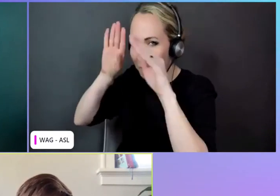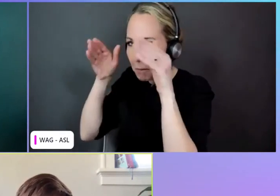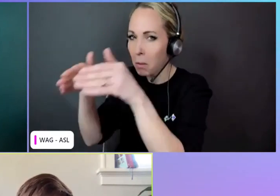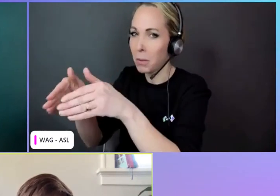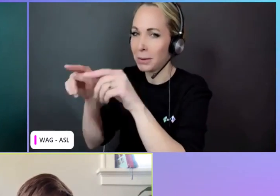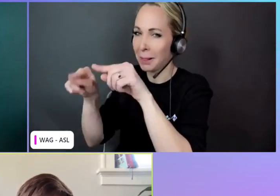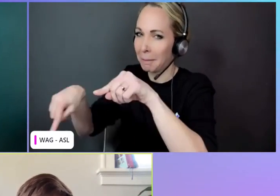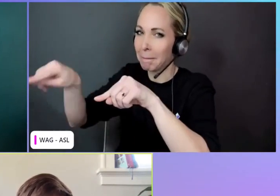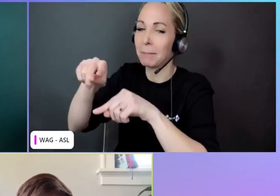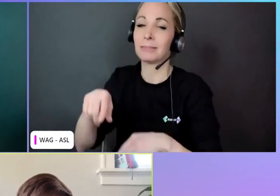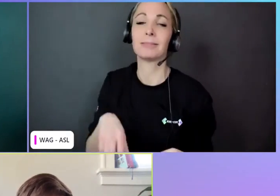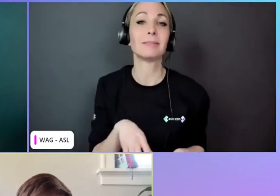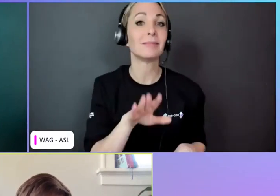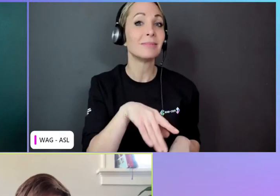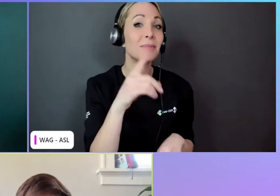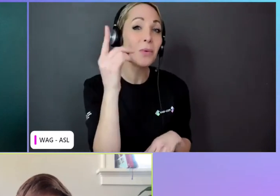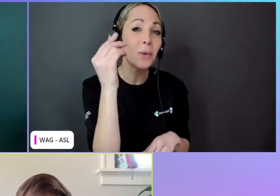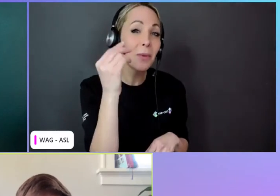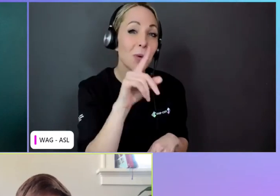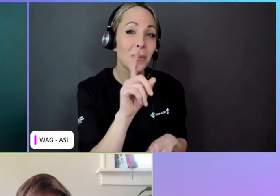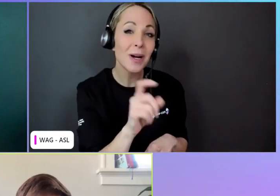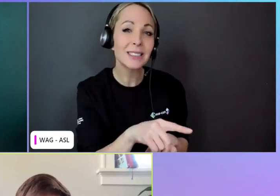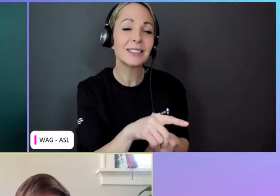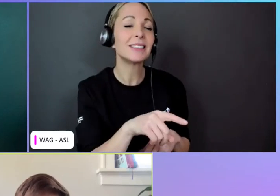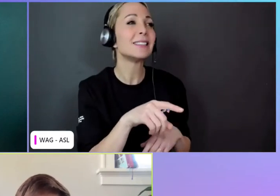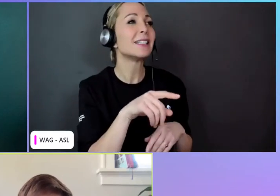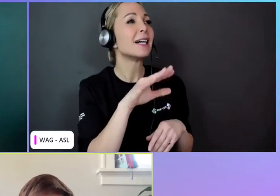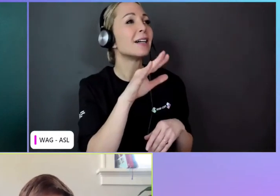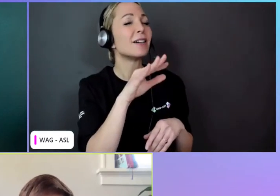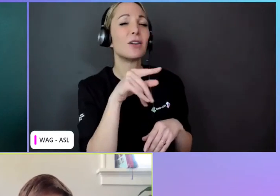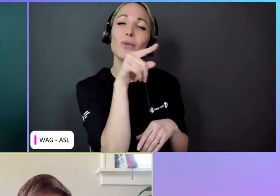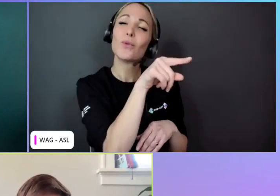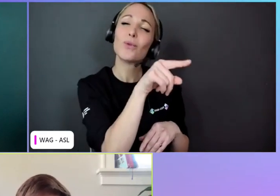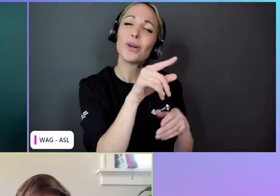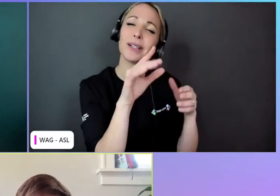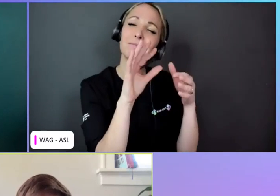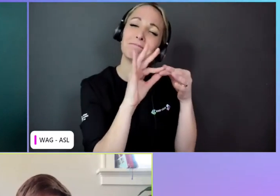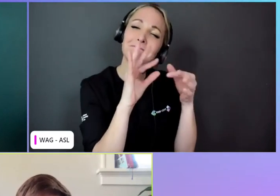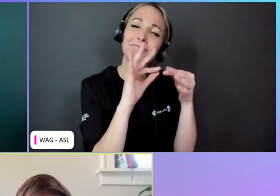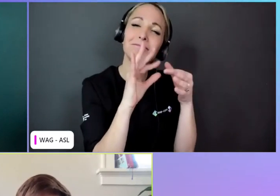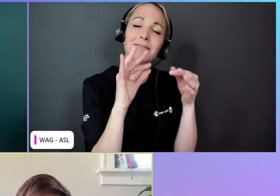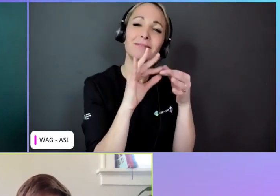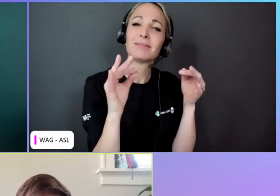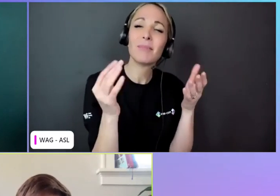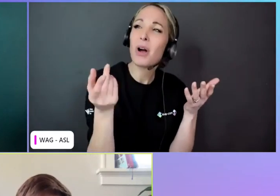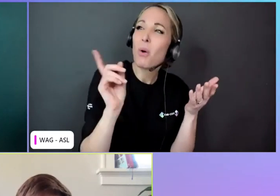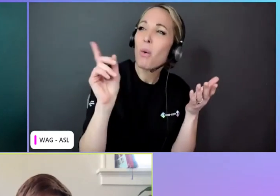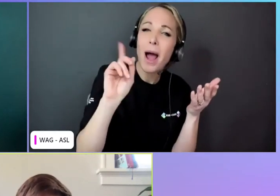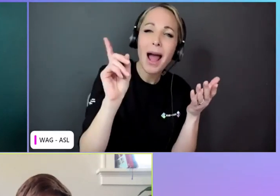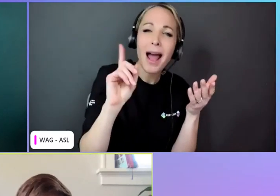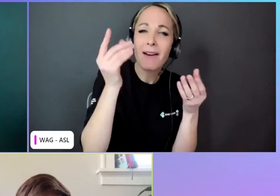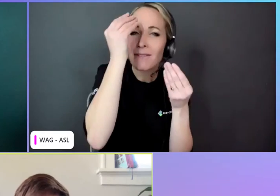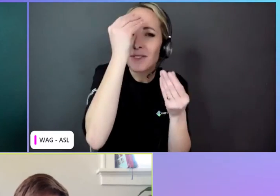[Laura] We have one more minute here. I have time for one more question.